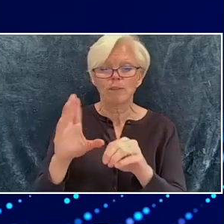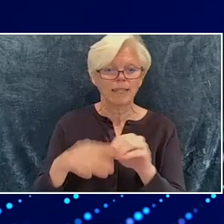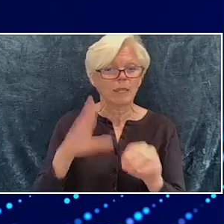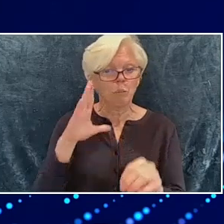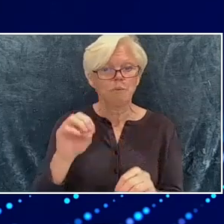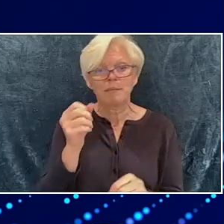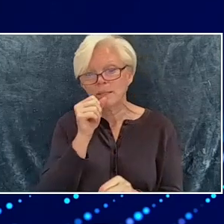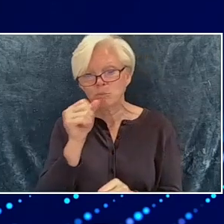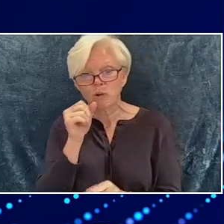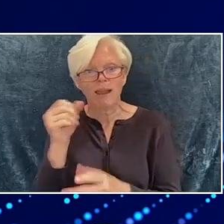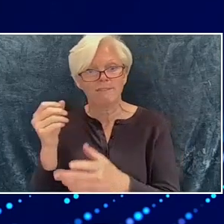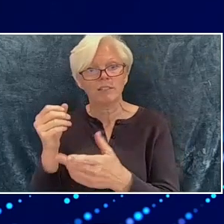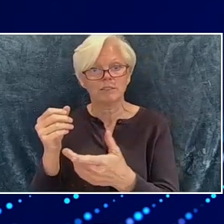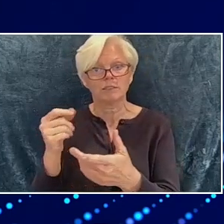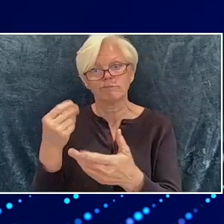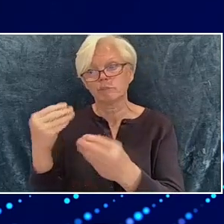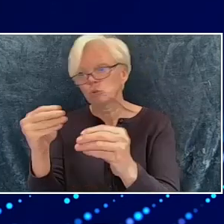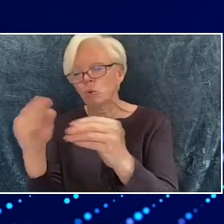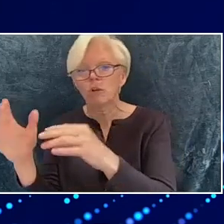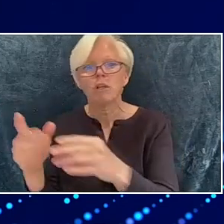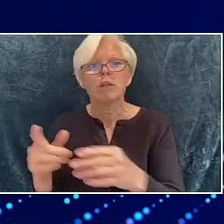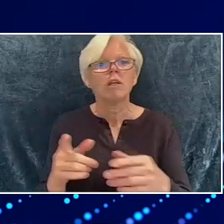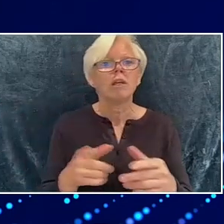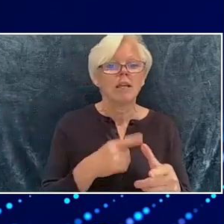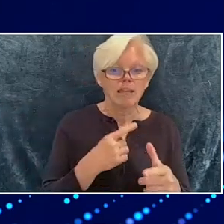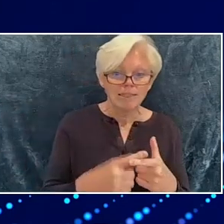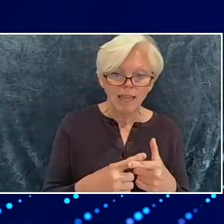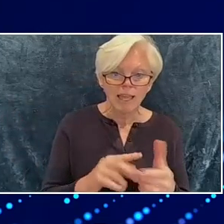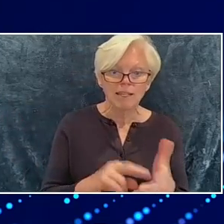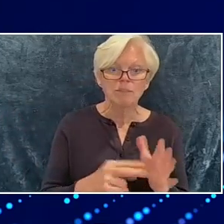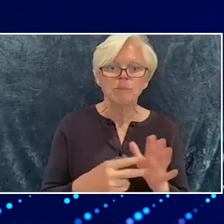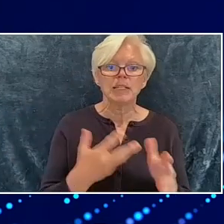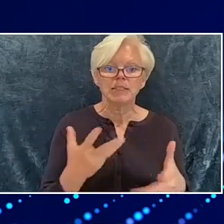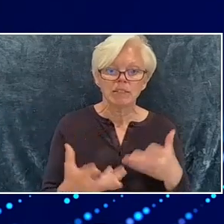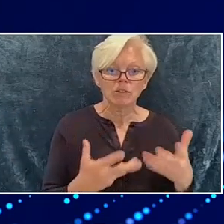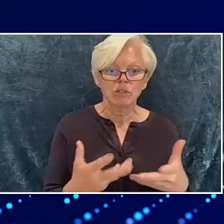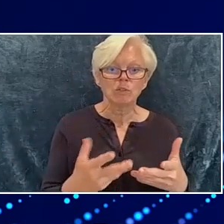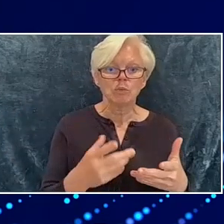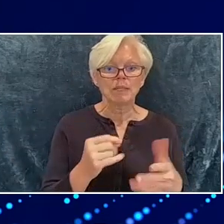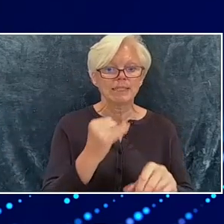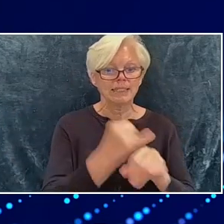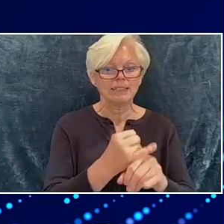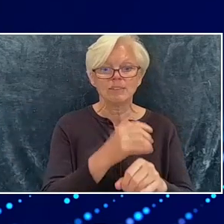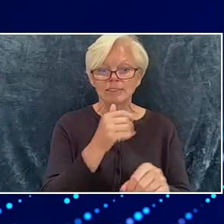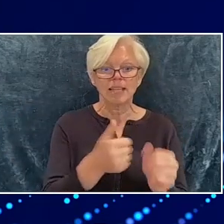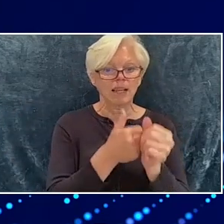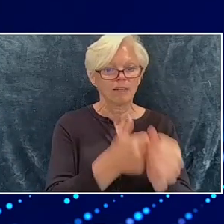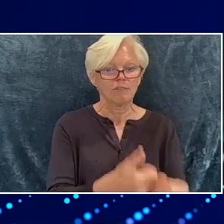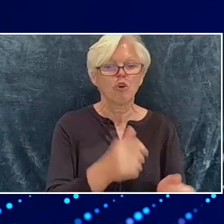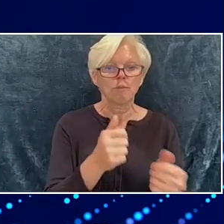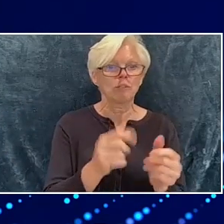dealing with an institution who is not conforming to regulation now, meaning they're out of compliance currently. And so I just- it's kind of a rhetorical